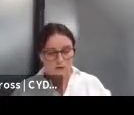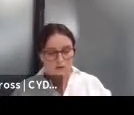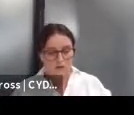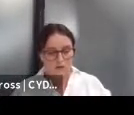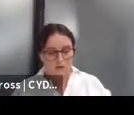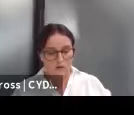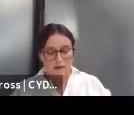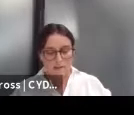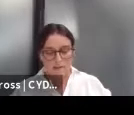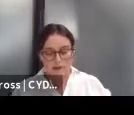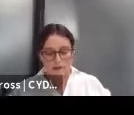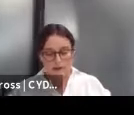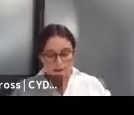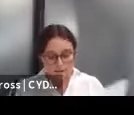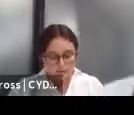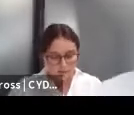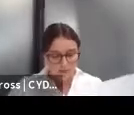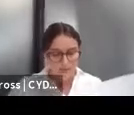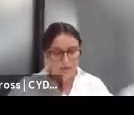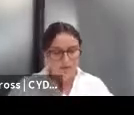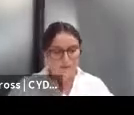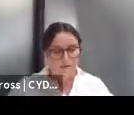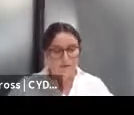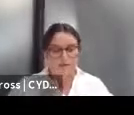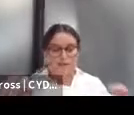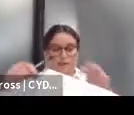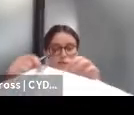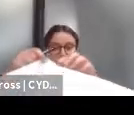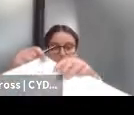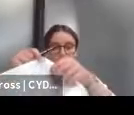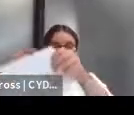independent assessment e They did mention, because I